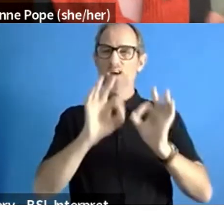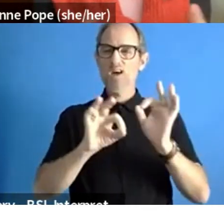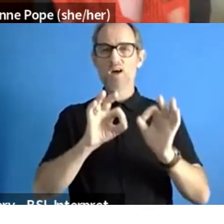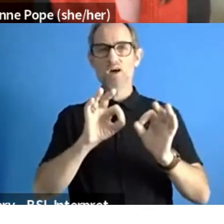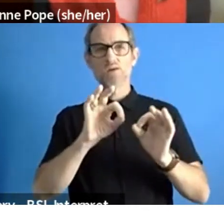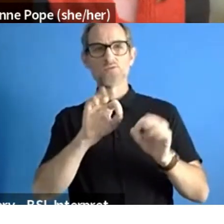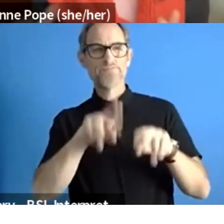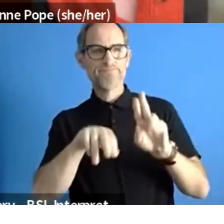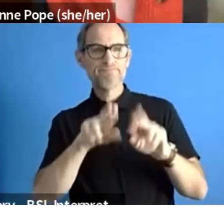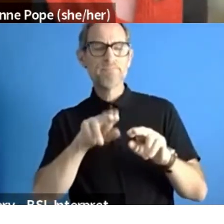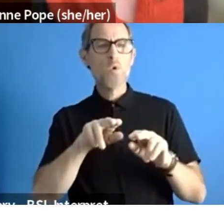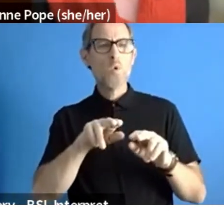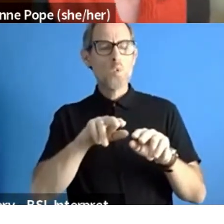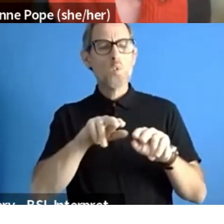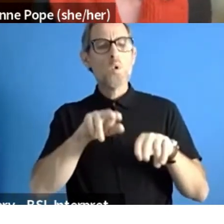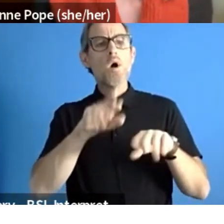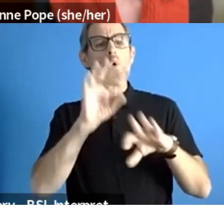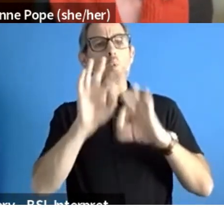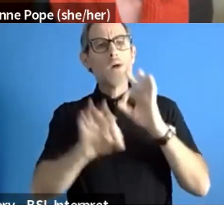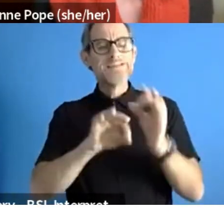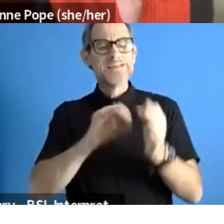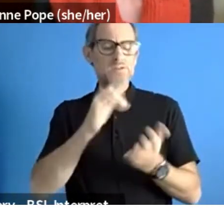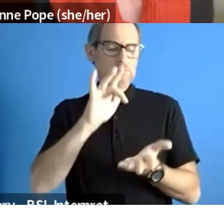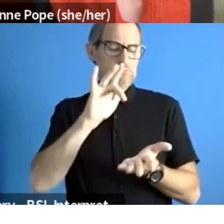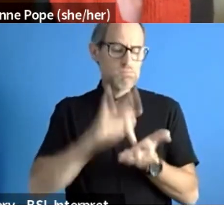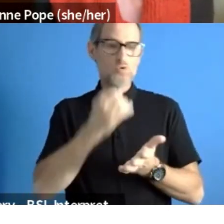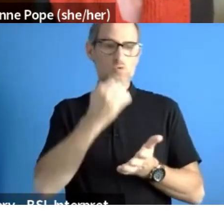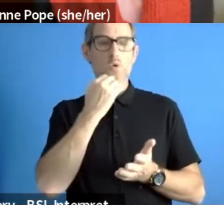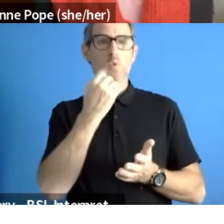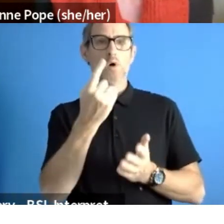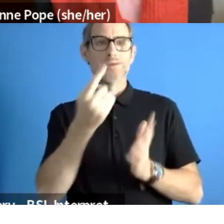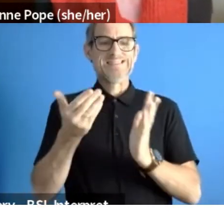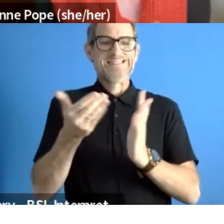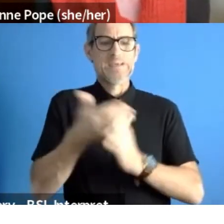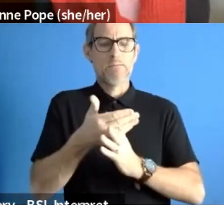was heavily weighted towards accessibility criteria. Seven were